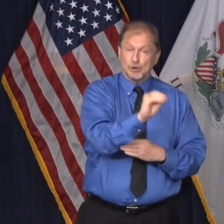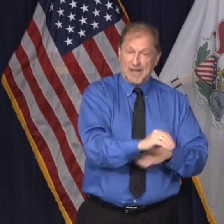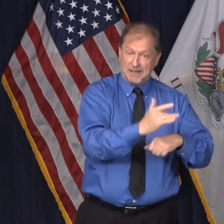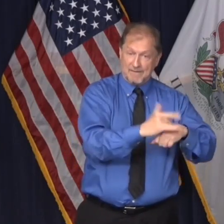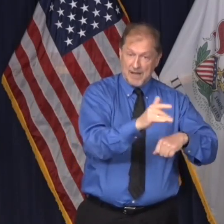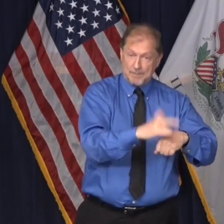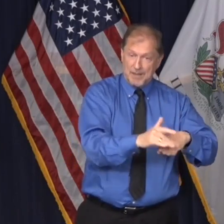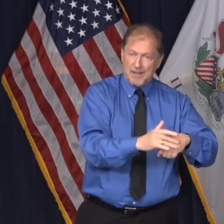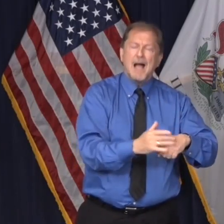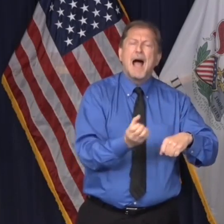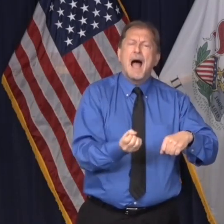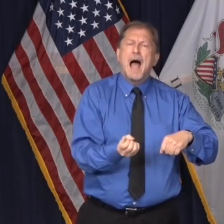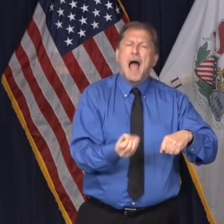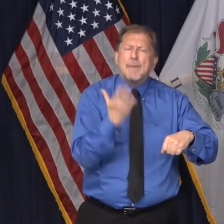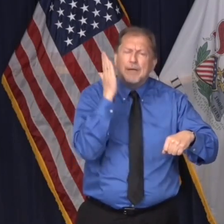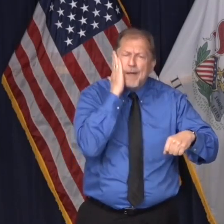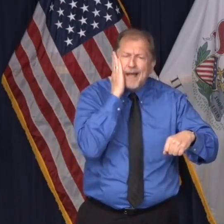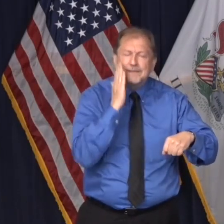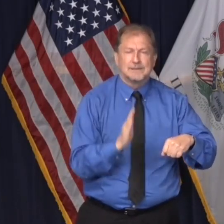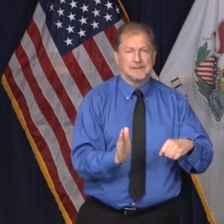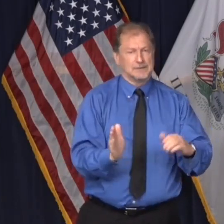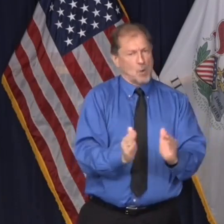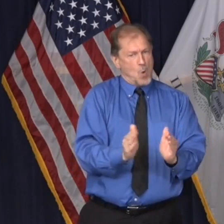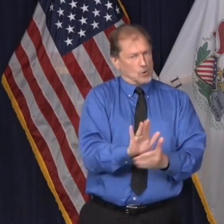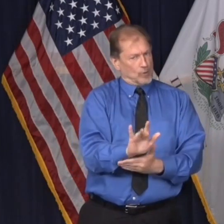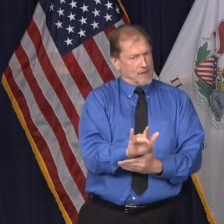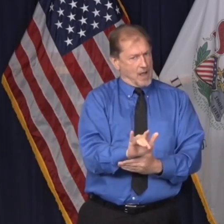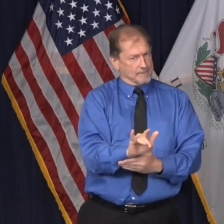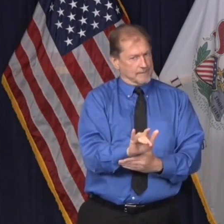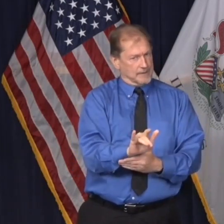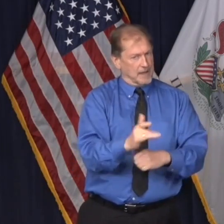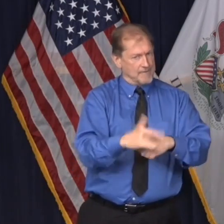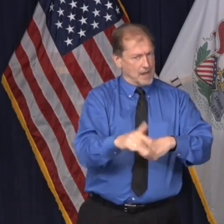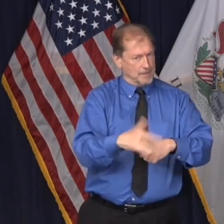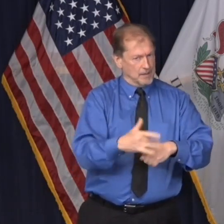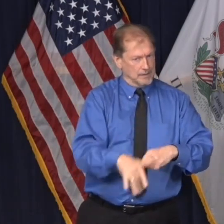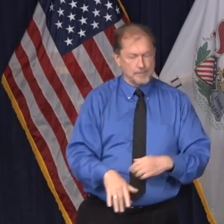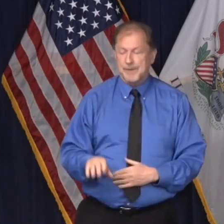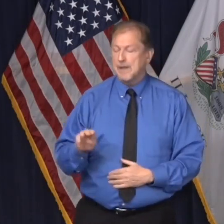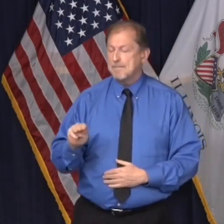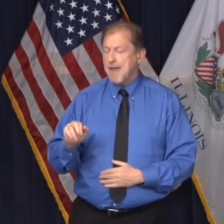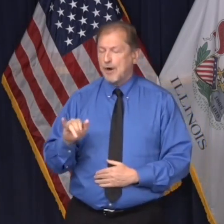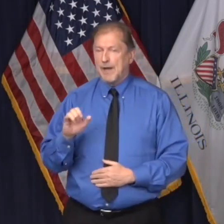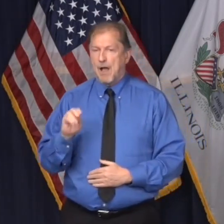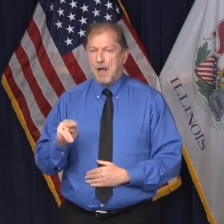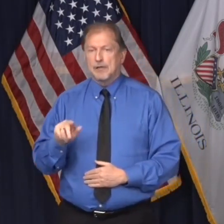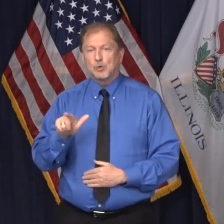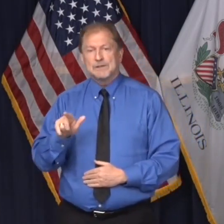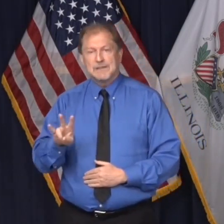82 ACTUAL BEDS. IN THE EDWARDSVILLE REGION,